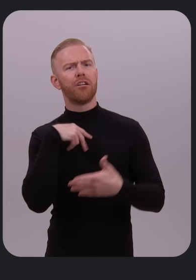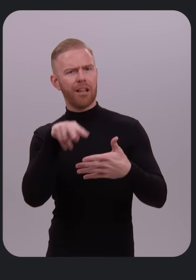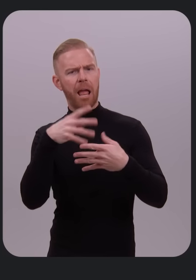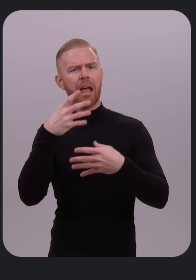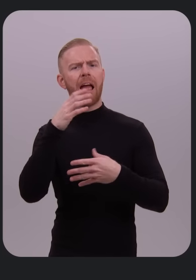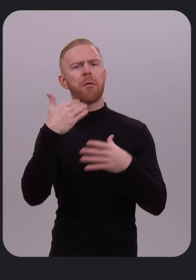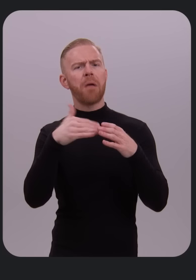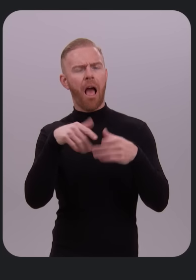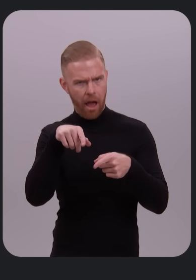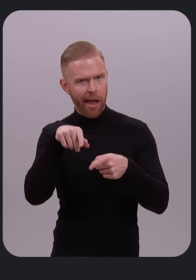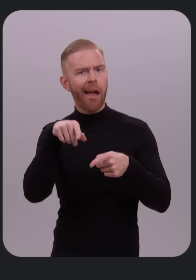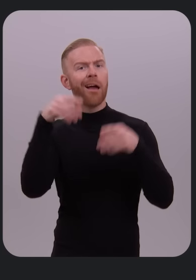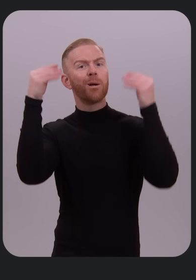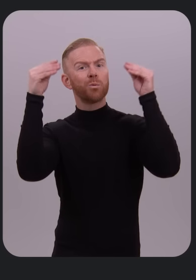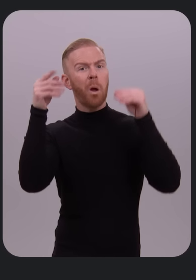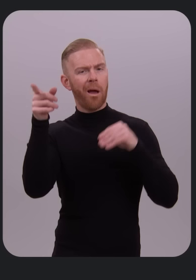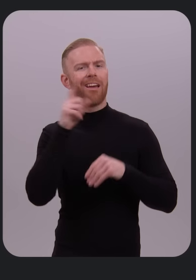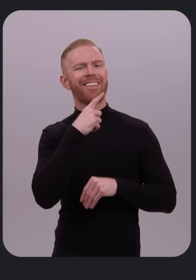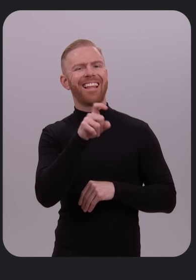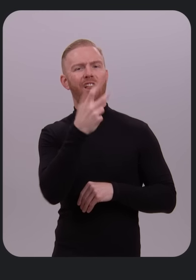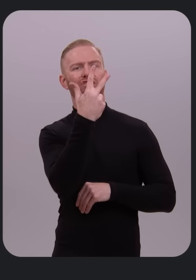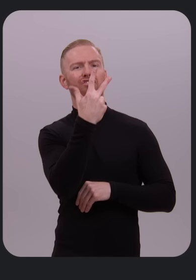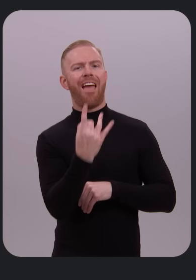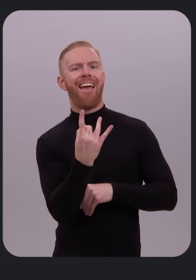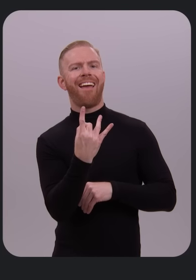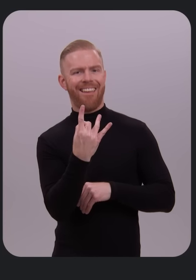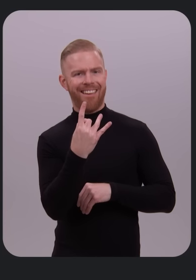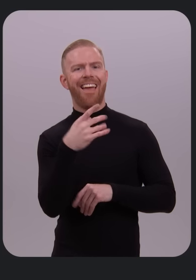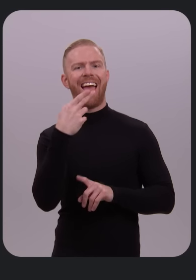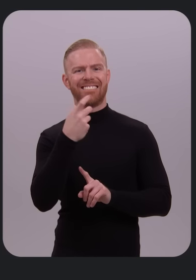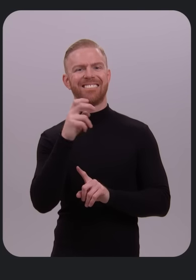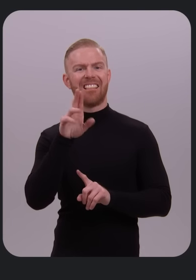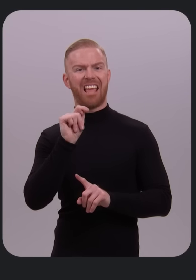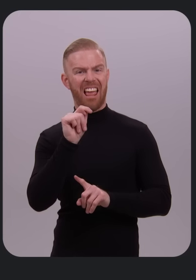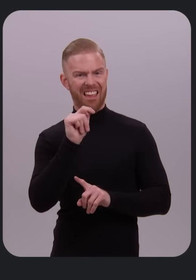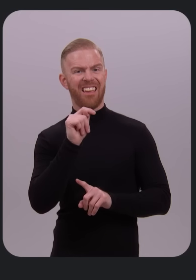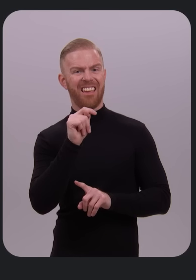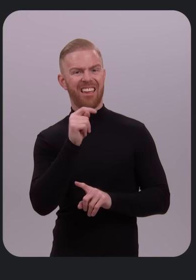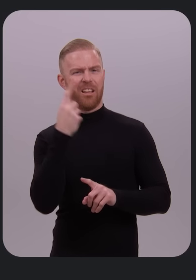you need a 3/8-inch hex nut for your sprocket. I've highlighted the correct bin for you.